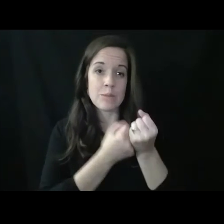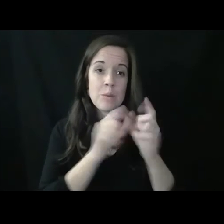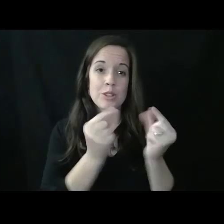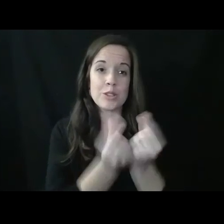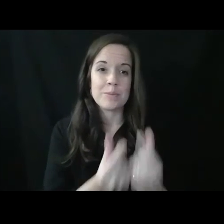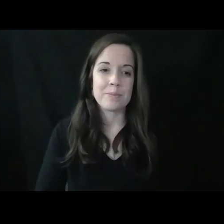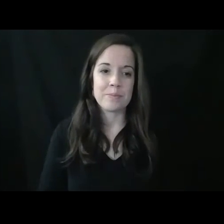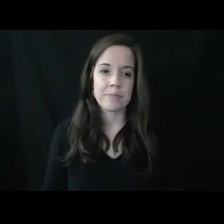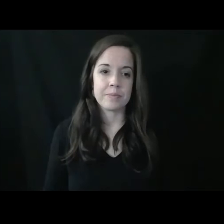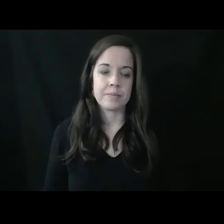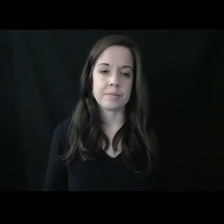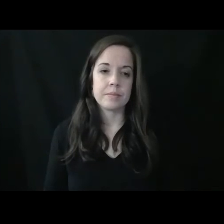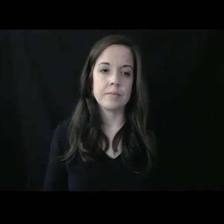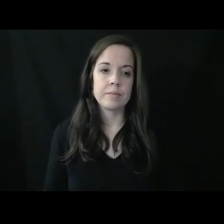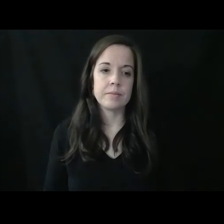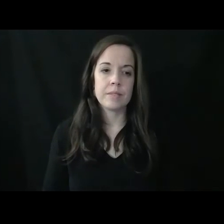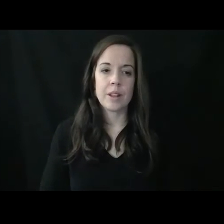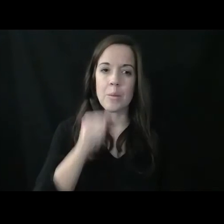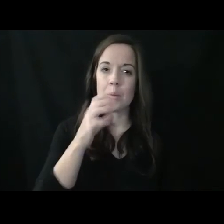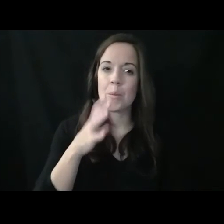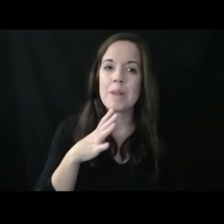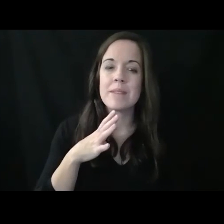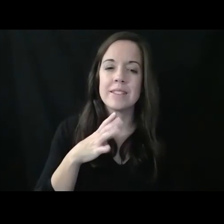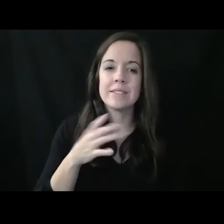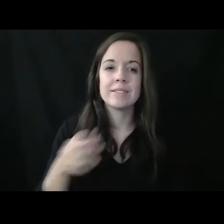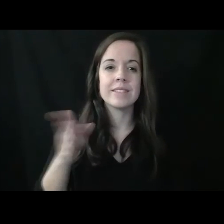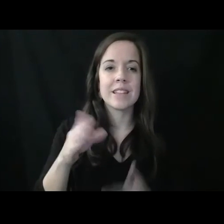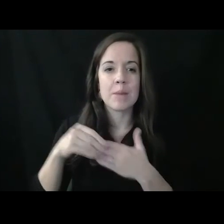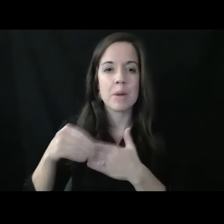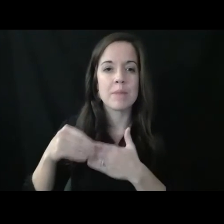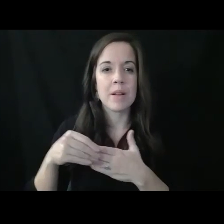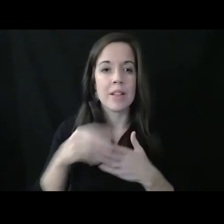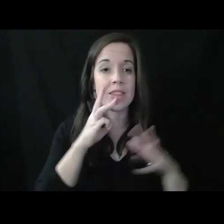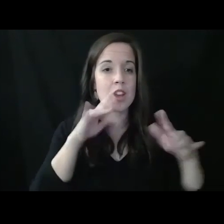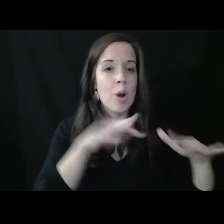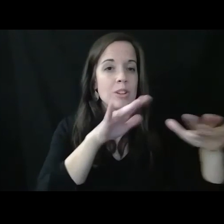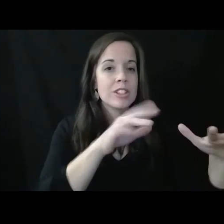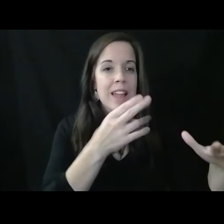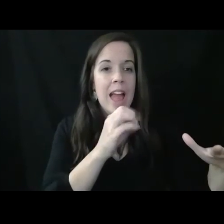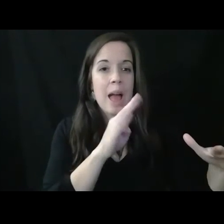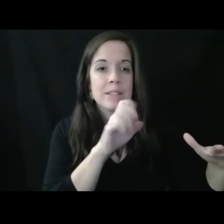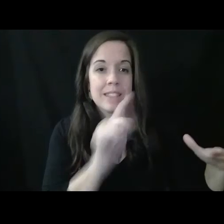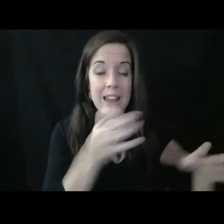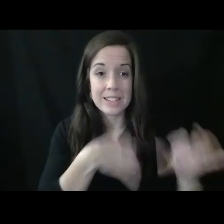be permeable, be ocean, be habitat. Instead of woman, say starfish.